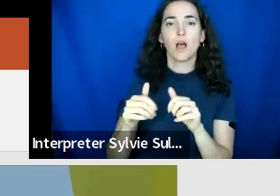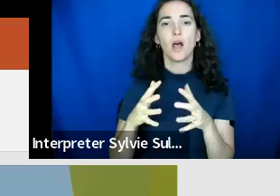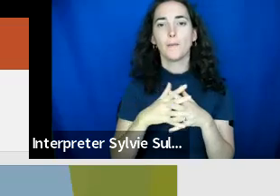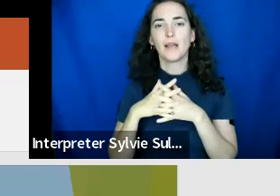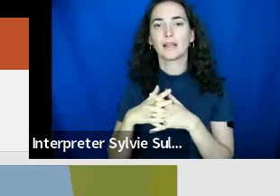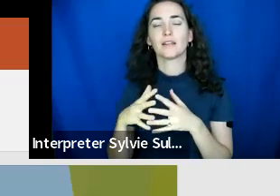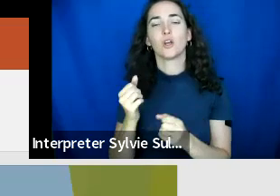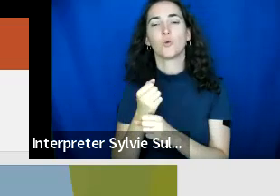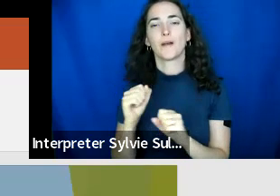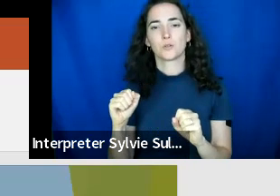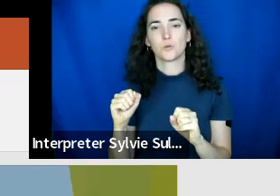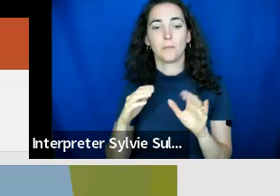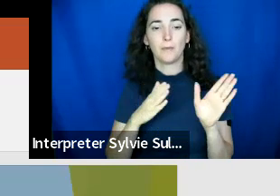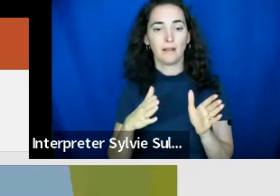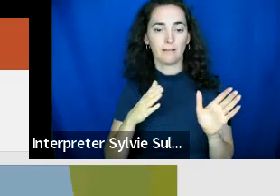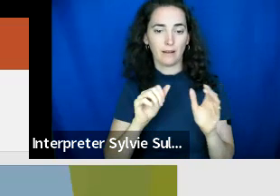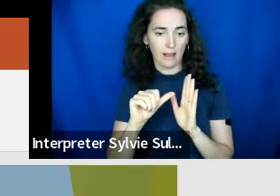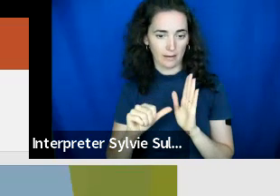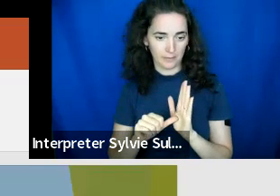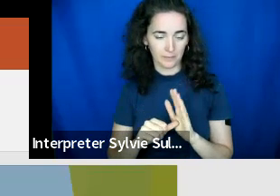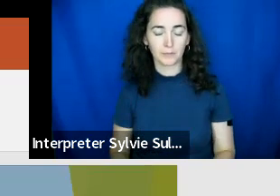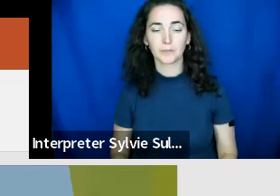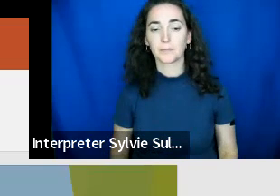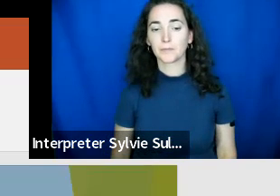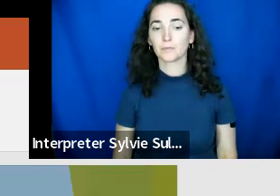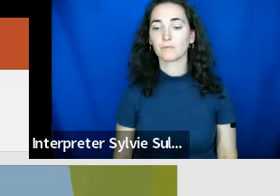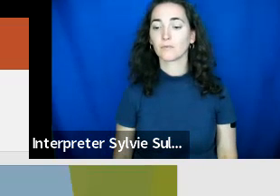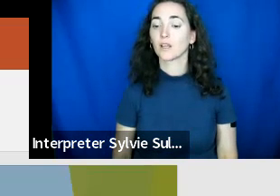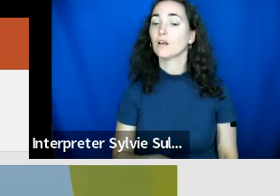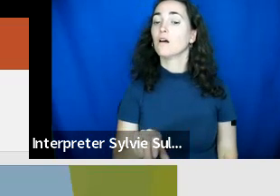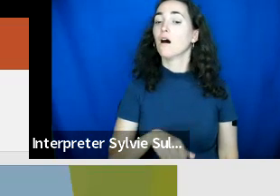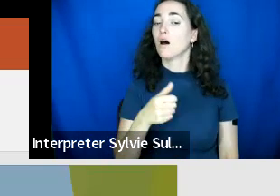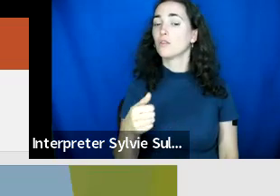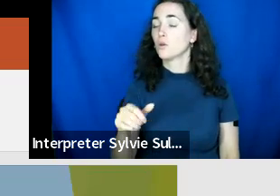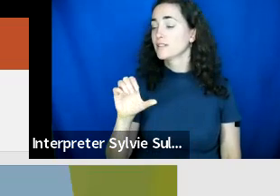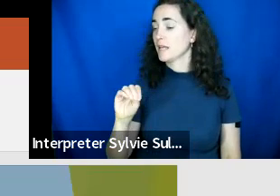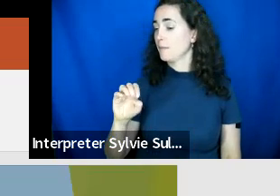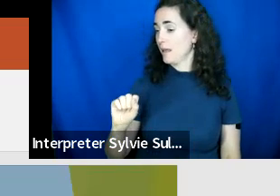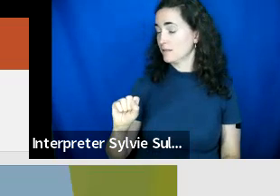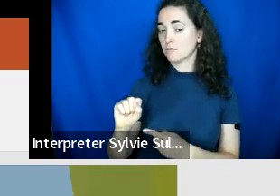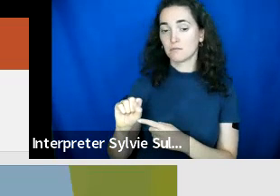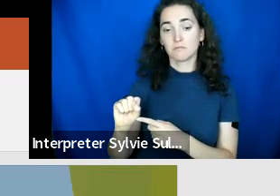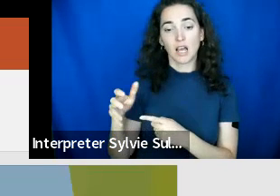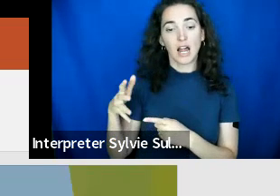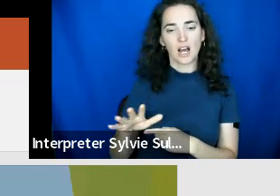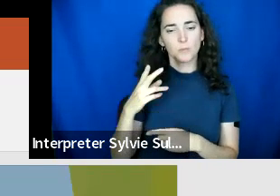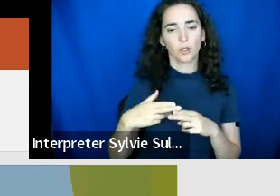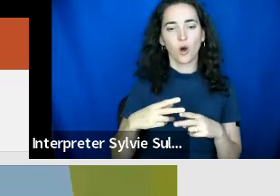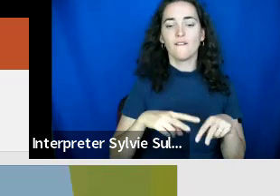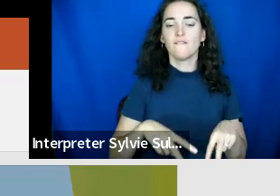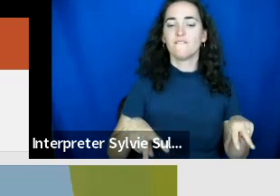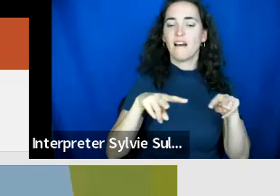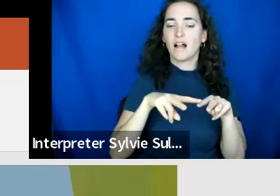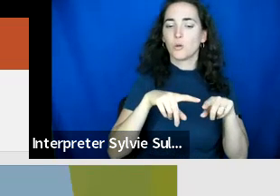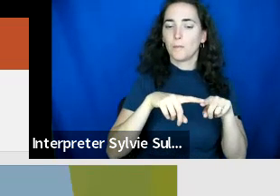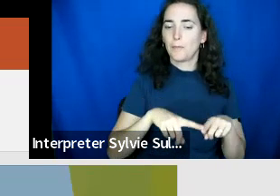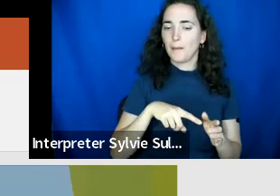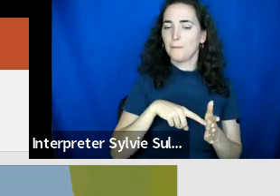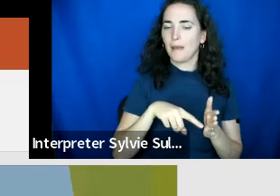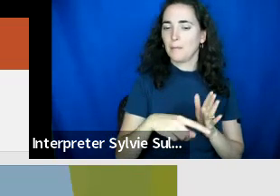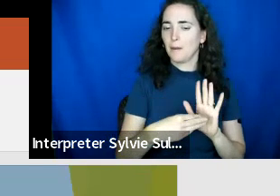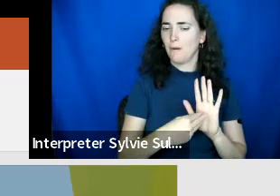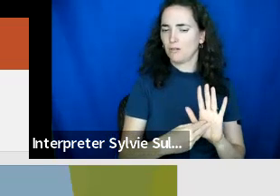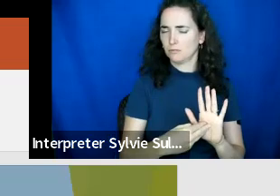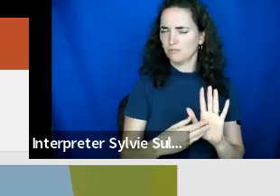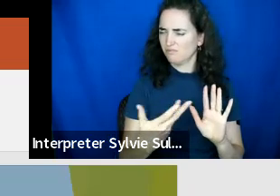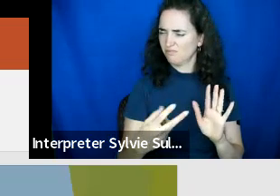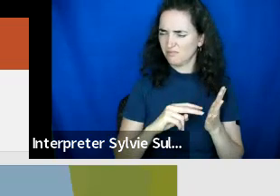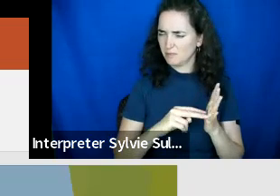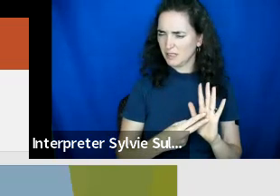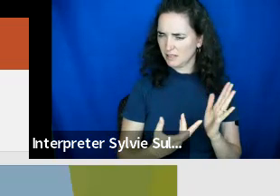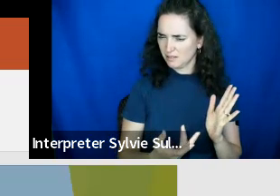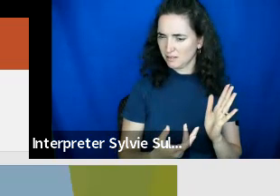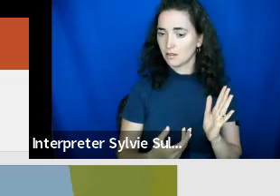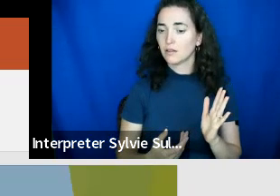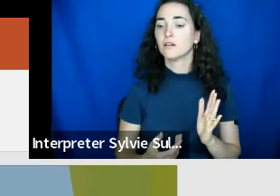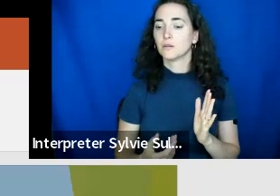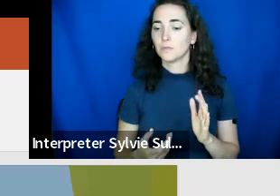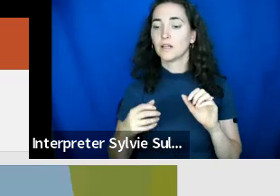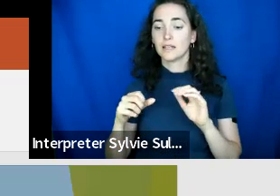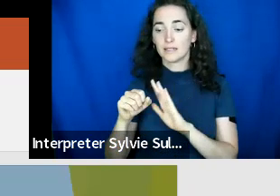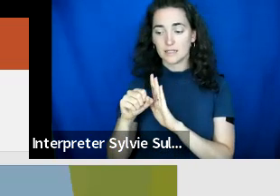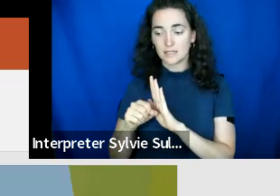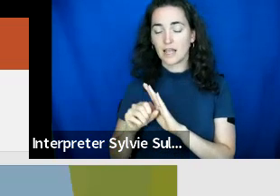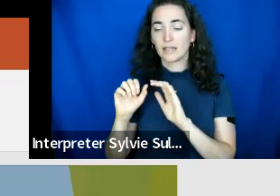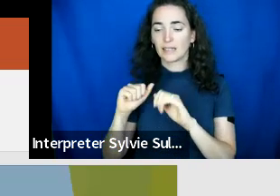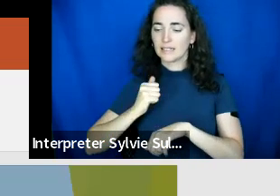We also there's something that cms allows which is called a value based payment model. And what a value-based payment model does Is it allows you to set a States to set specific metrics?